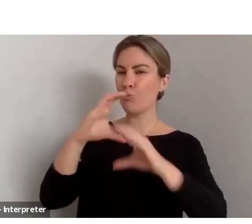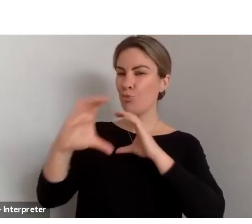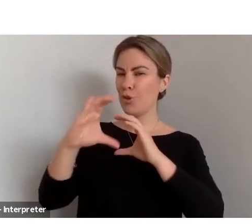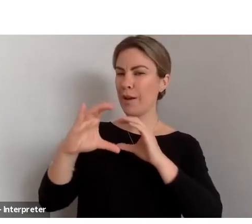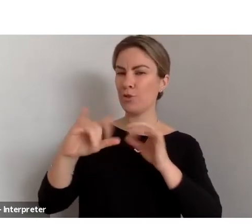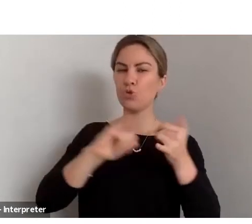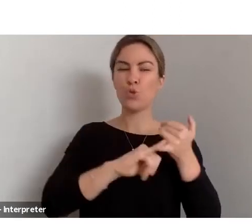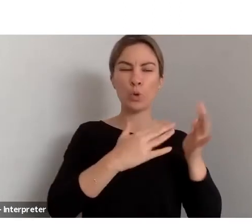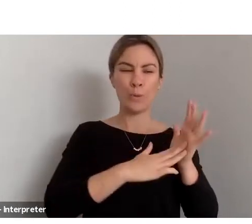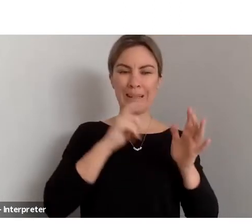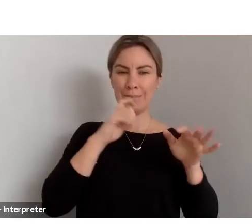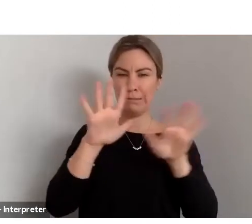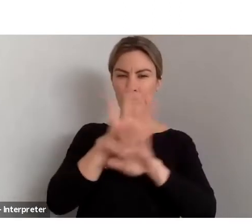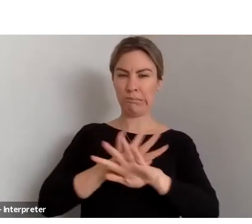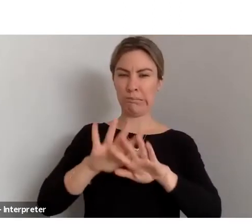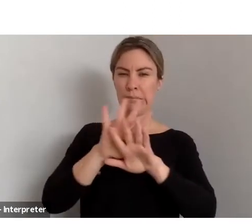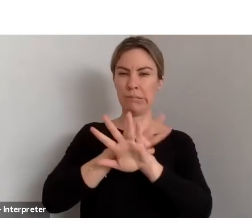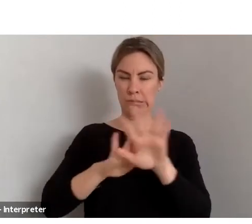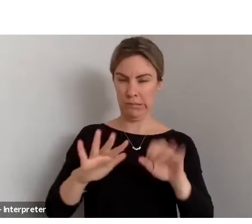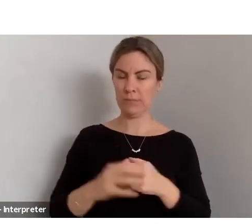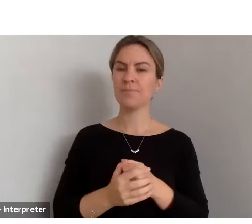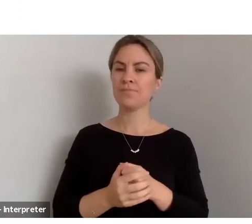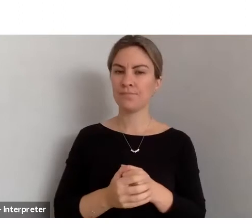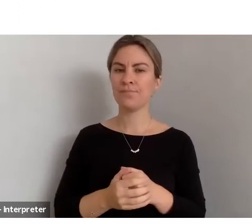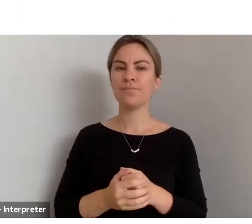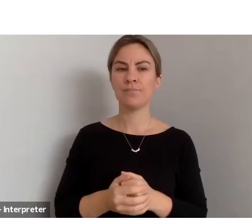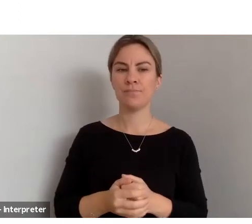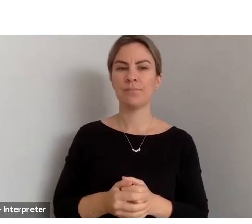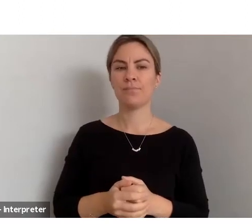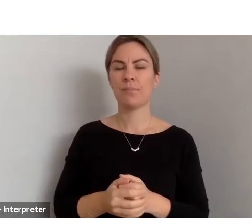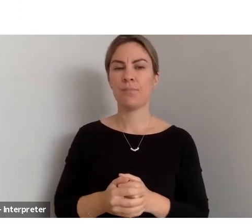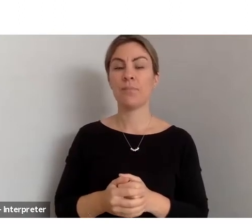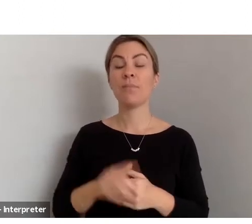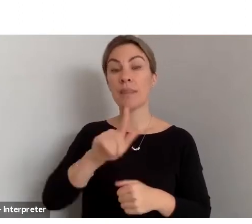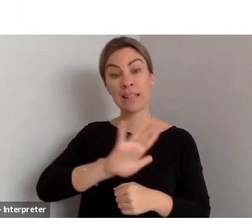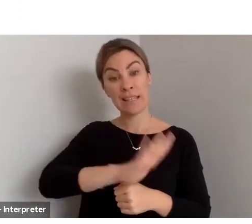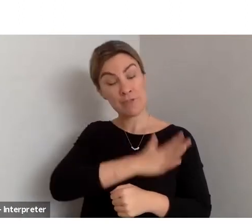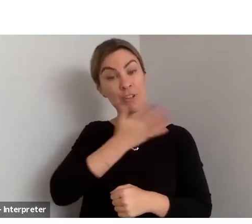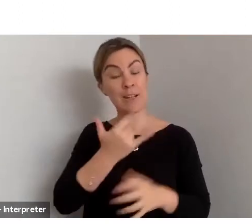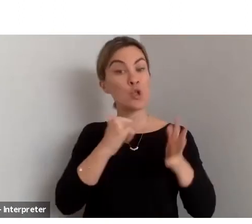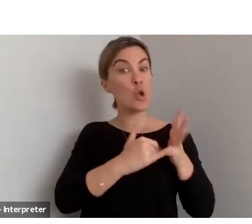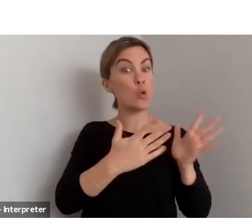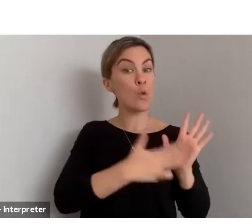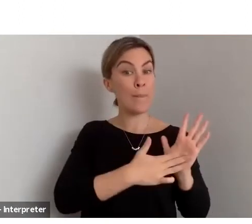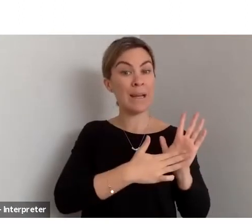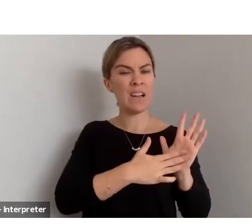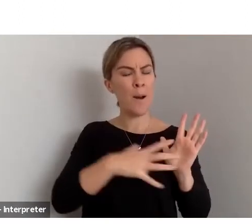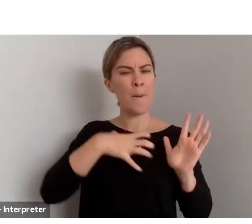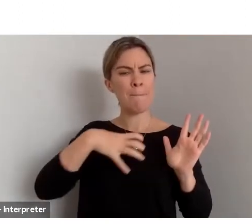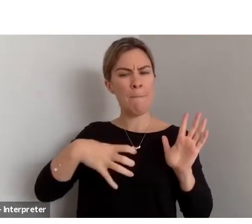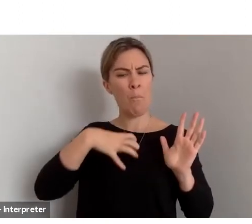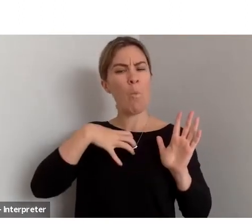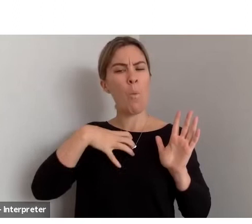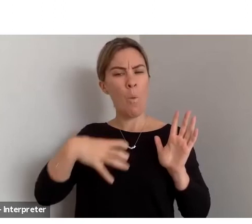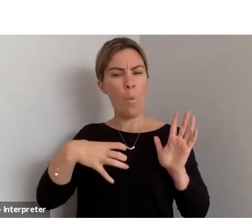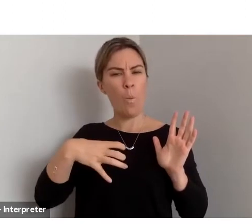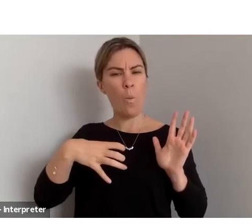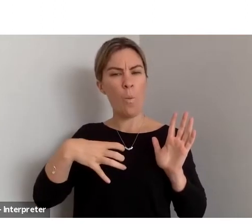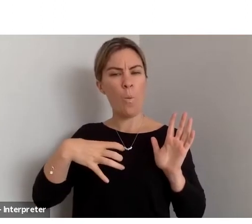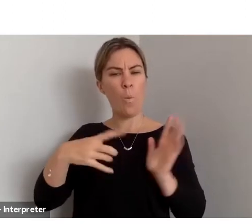Interestingly though, social media is becoming more legally… What is